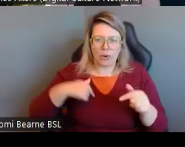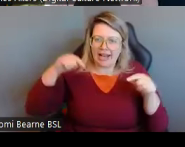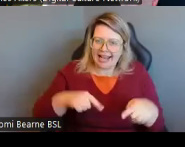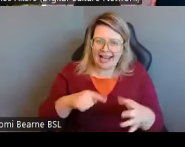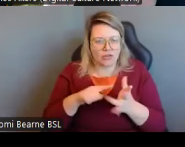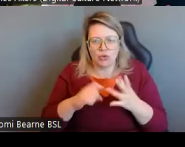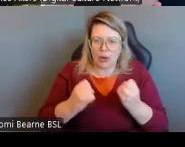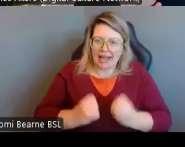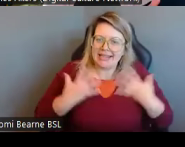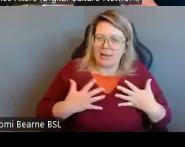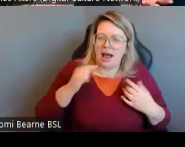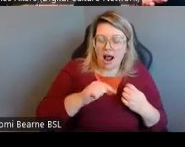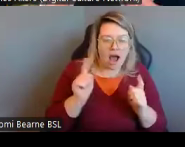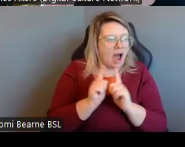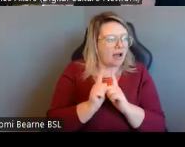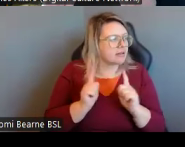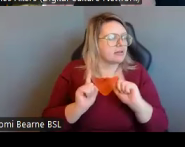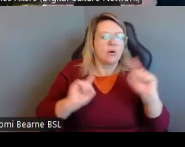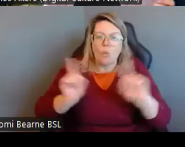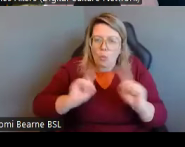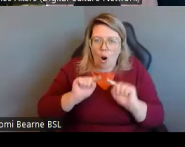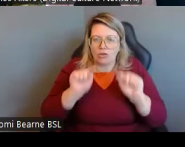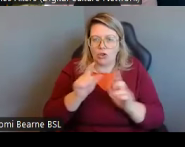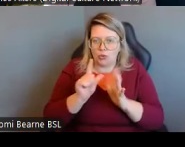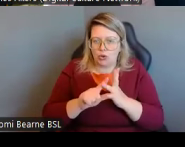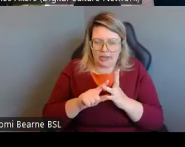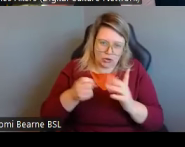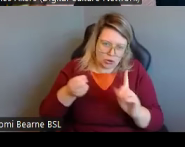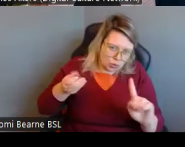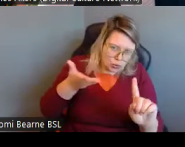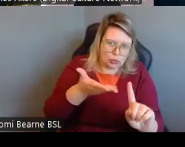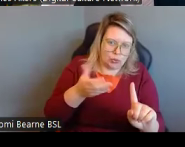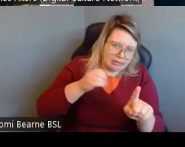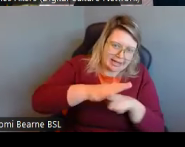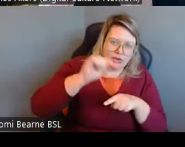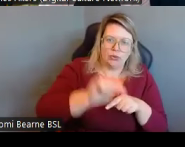then what are you doing to feed into that and use data to feed into that vision?